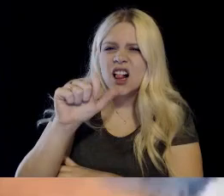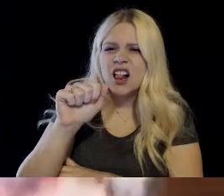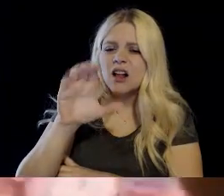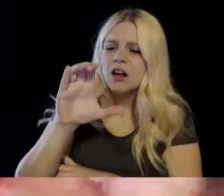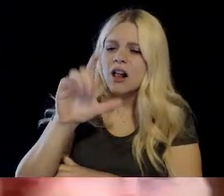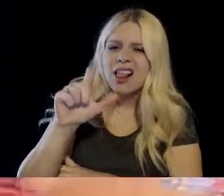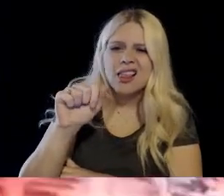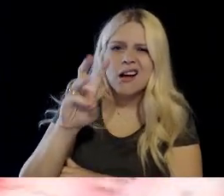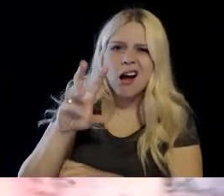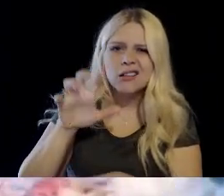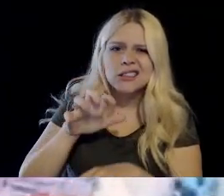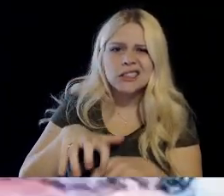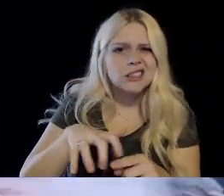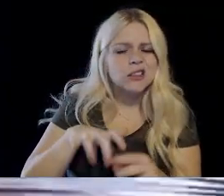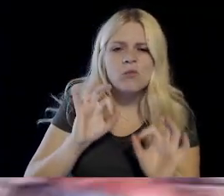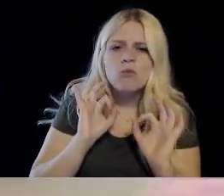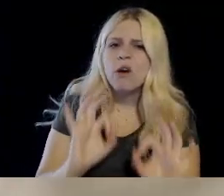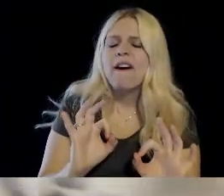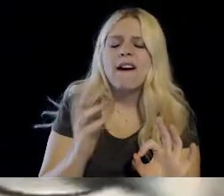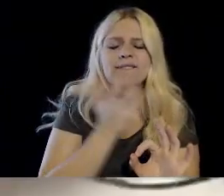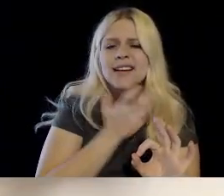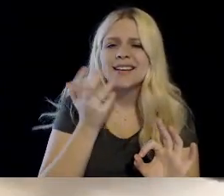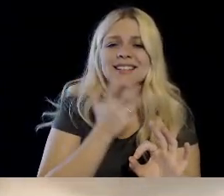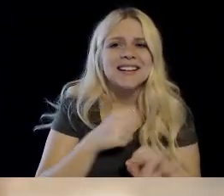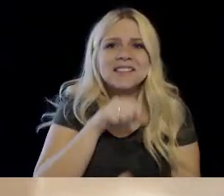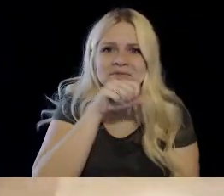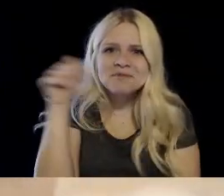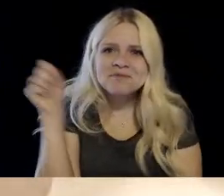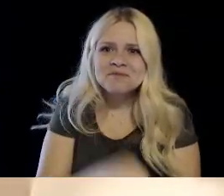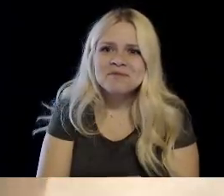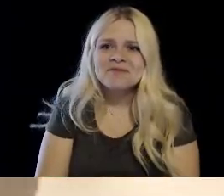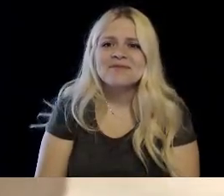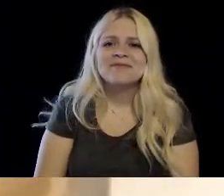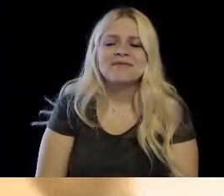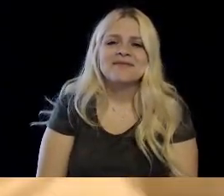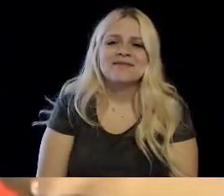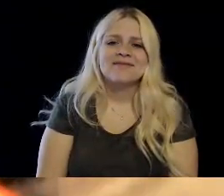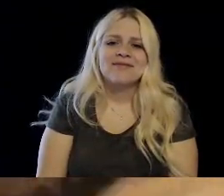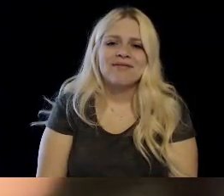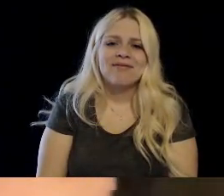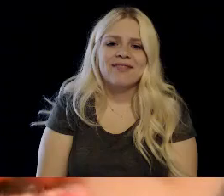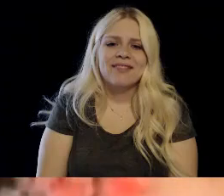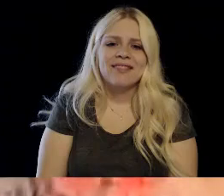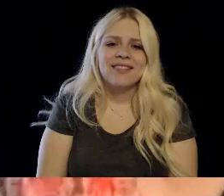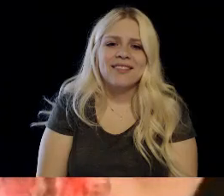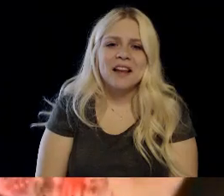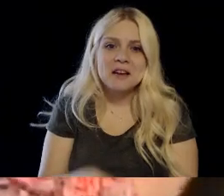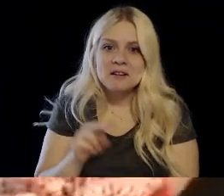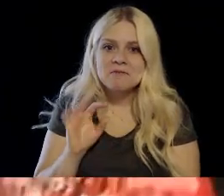Erica: Look at that! Okay. I love it. How this one turned out. That's another - that's